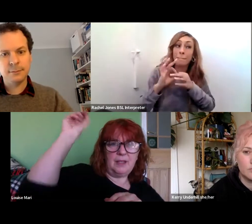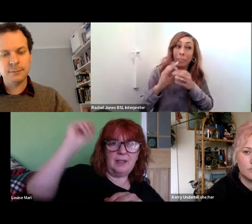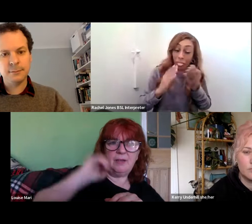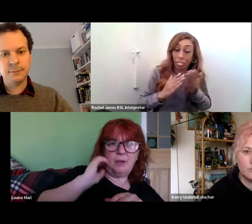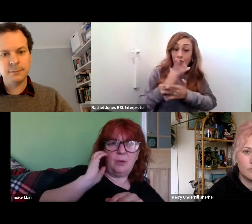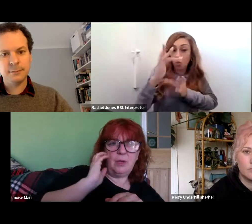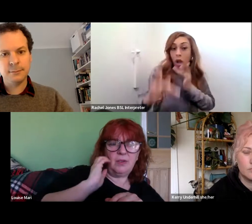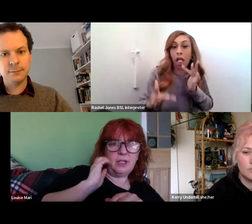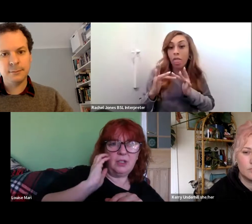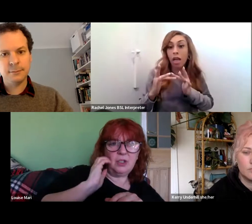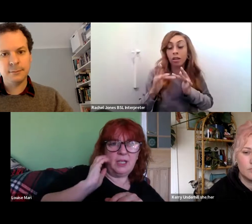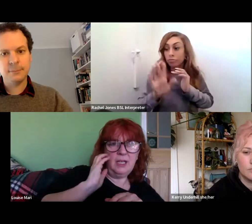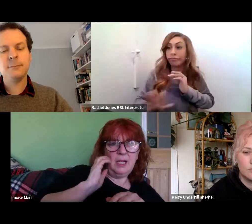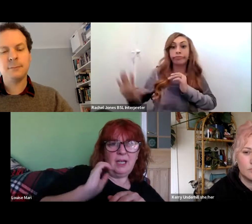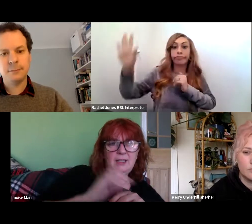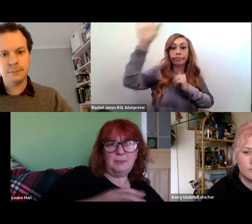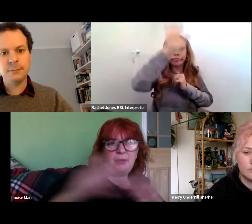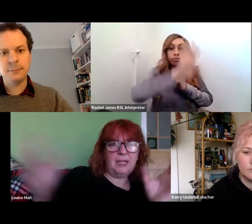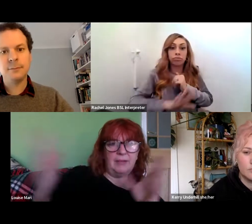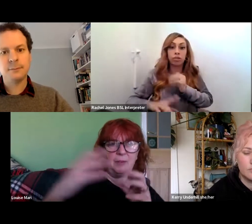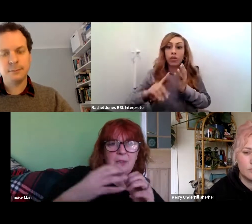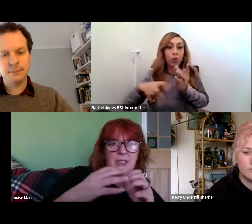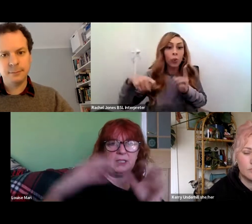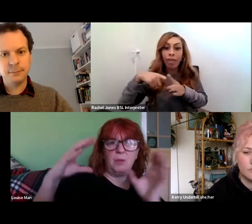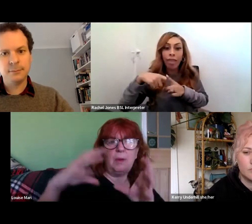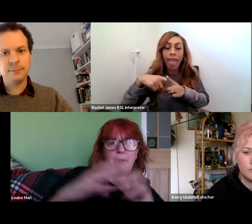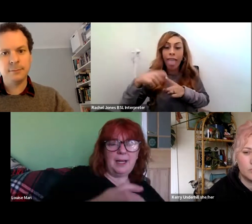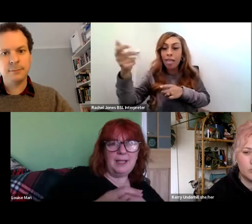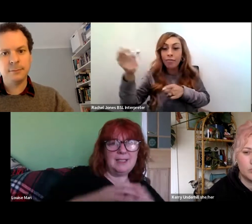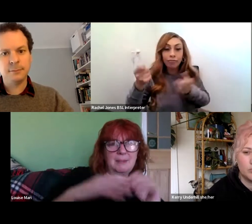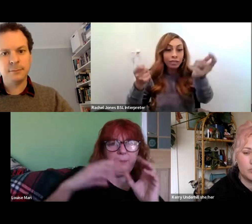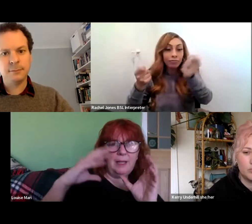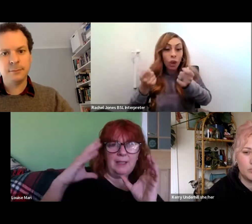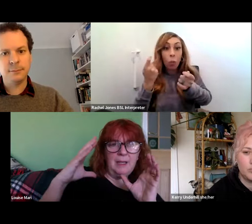they're all over the country. And bringing everybody to one place,